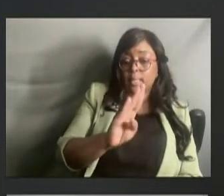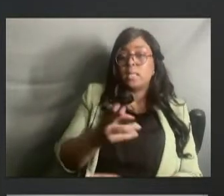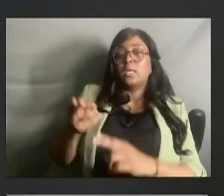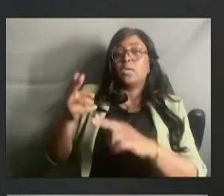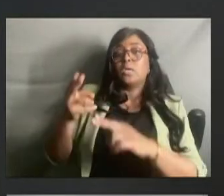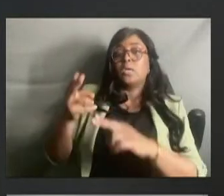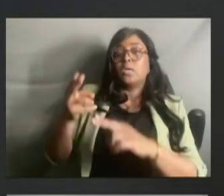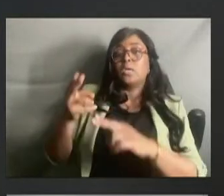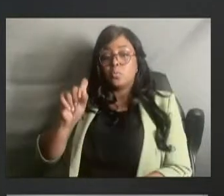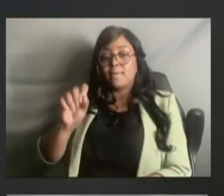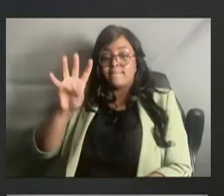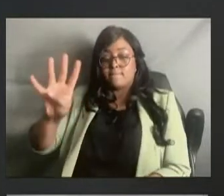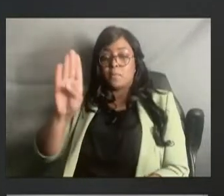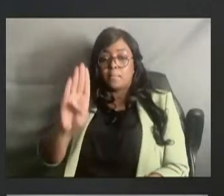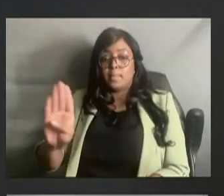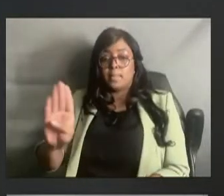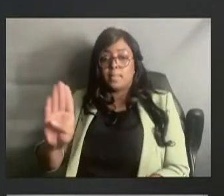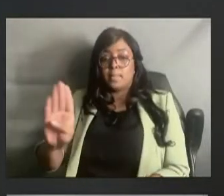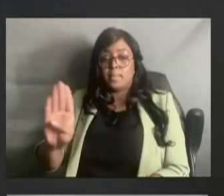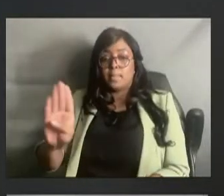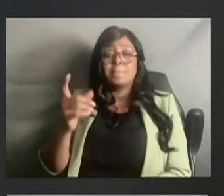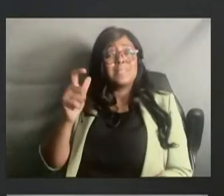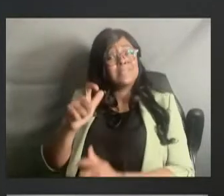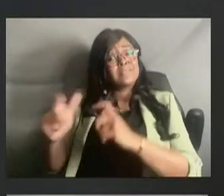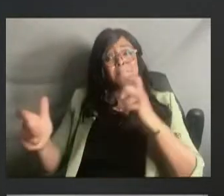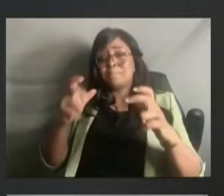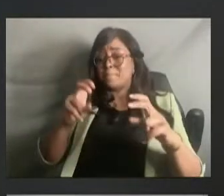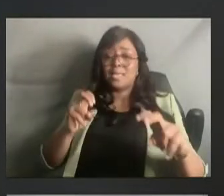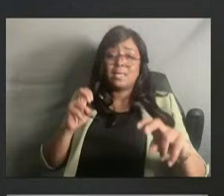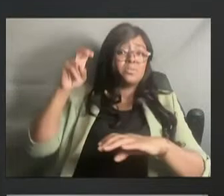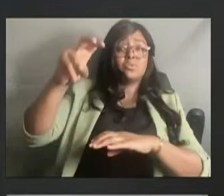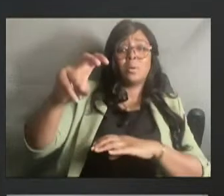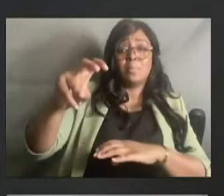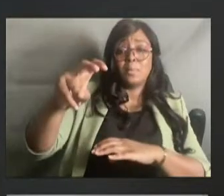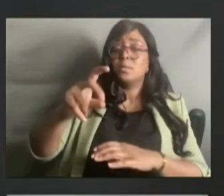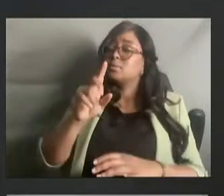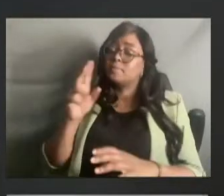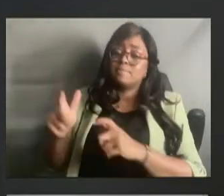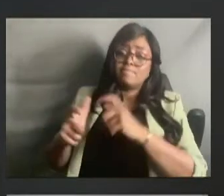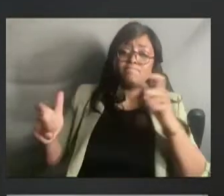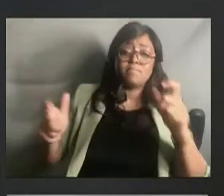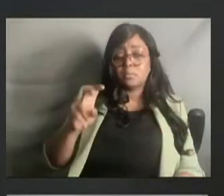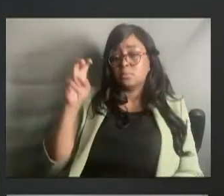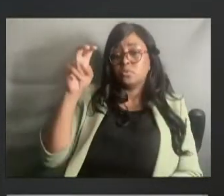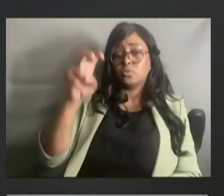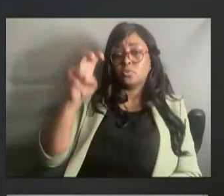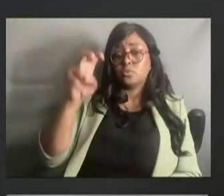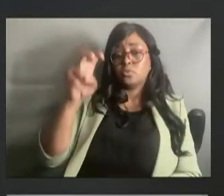bringing our request from 2.1